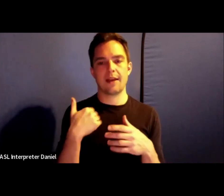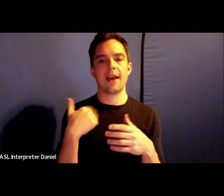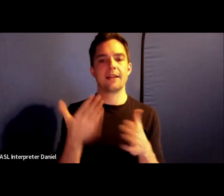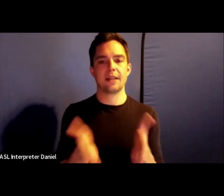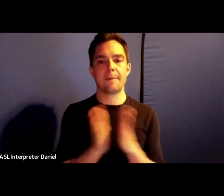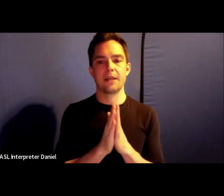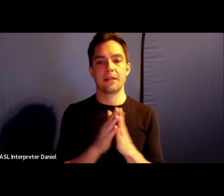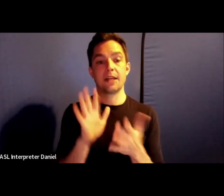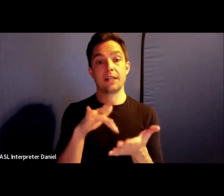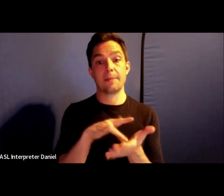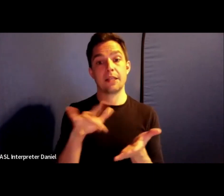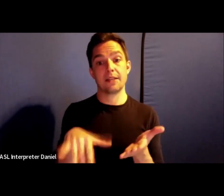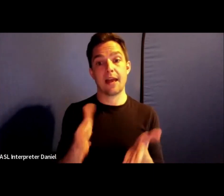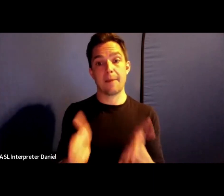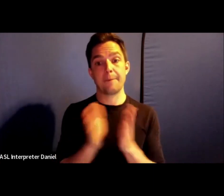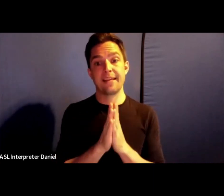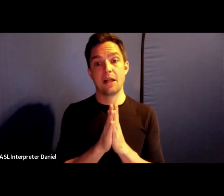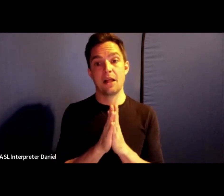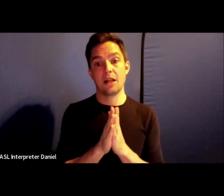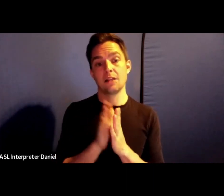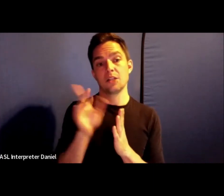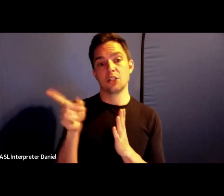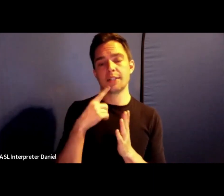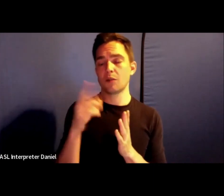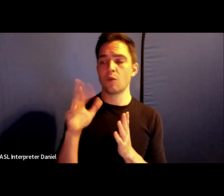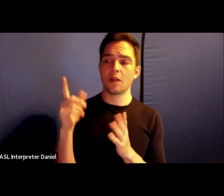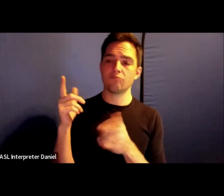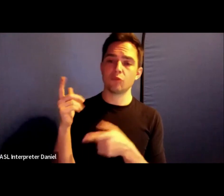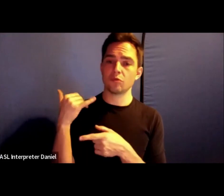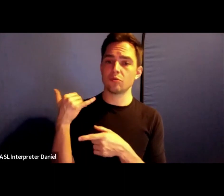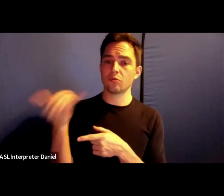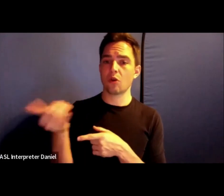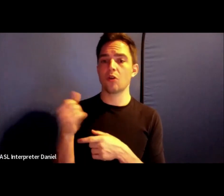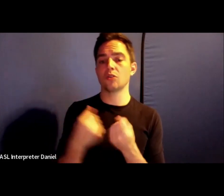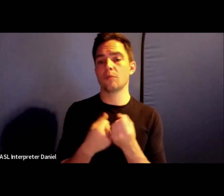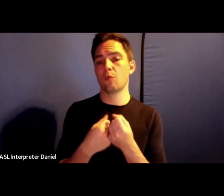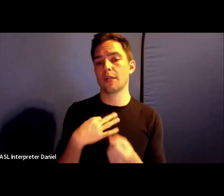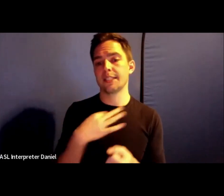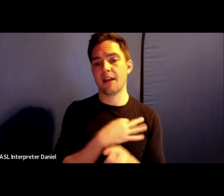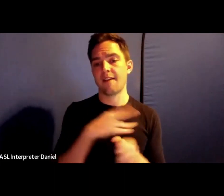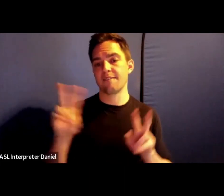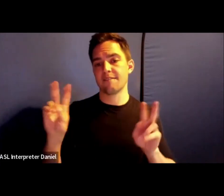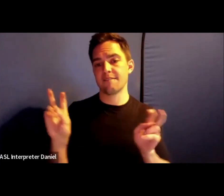that, we just she said, Well, you can call it support staff, I think. And so it's like, Well,